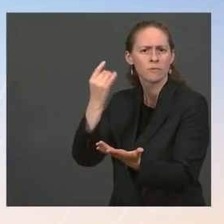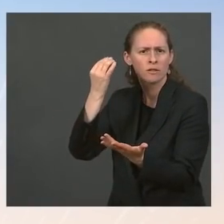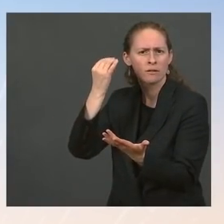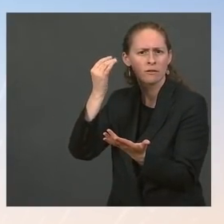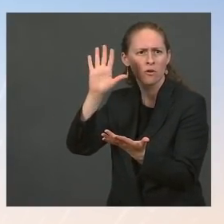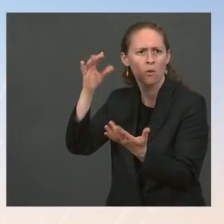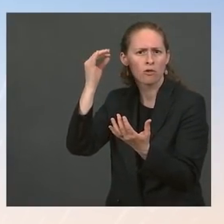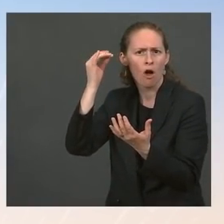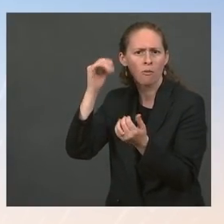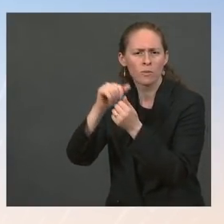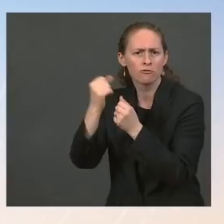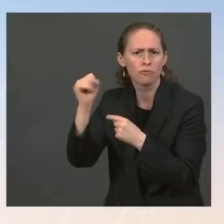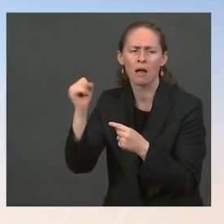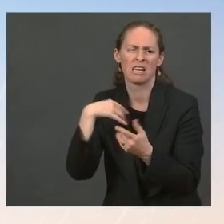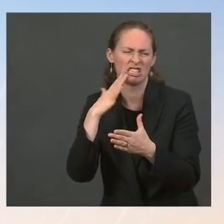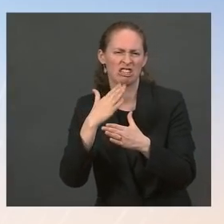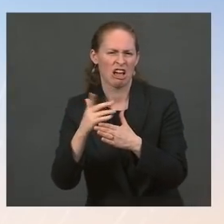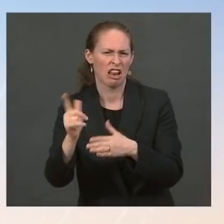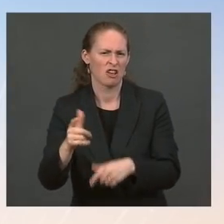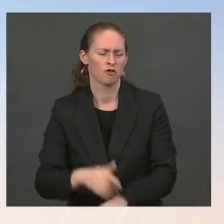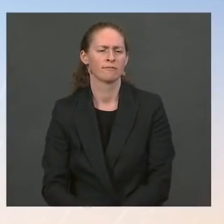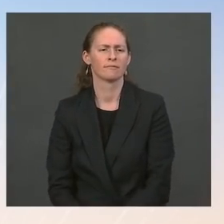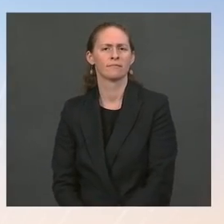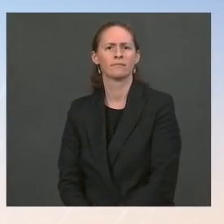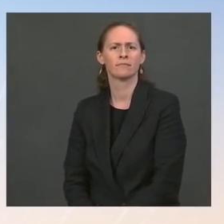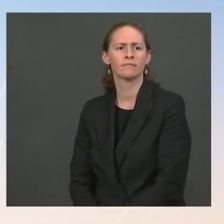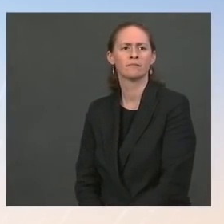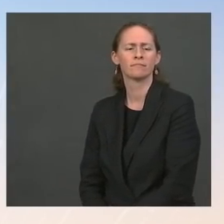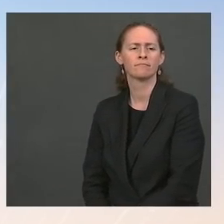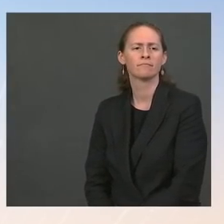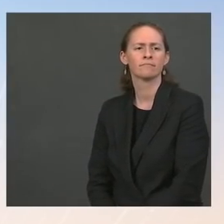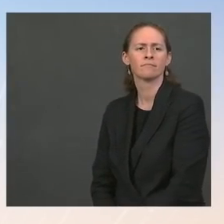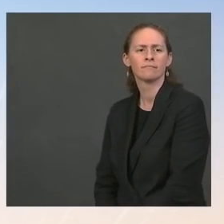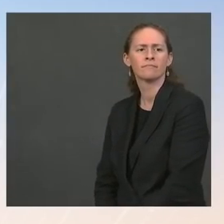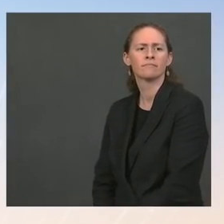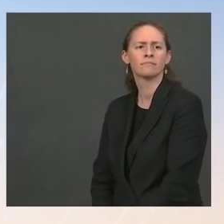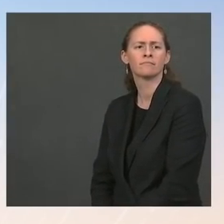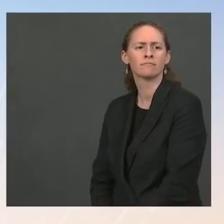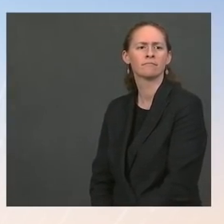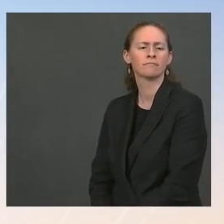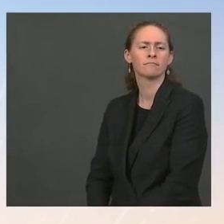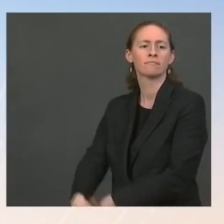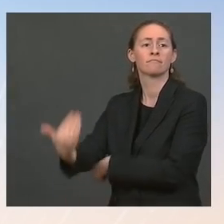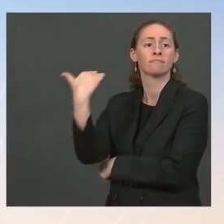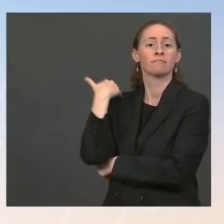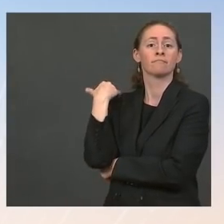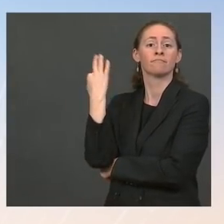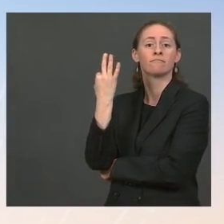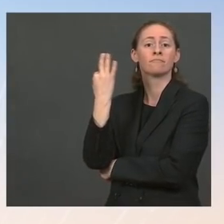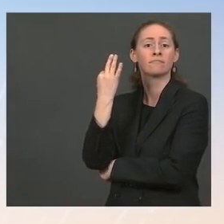The Press: So, another comment the President made on Friday was that he was convinced that the spending legislation was going to get done,